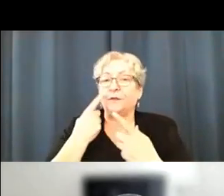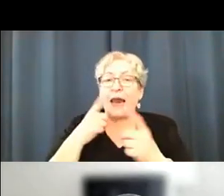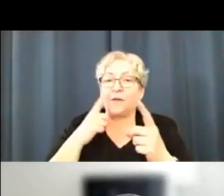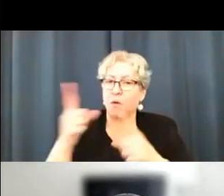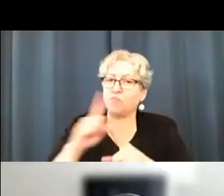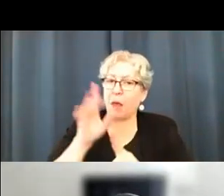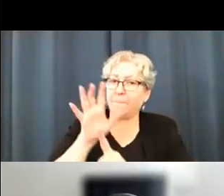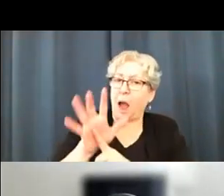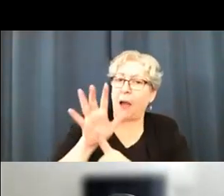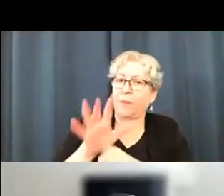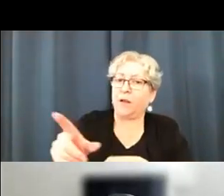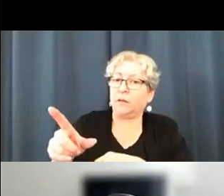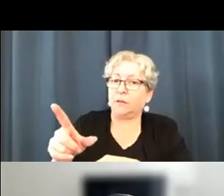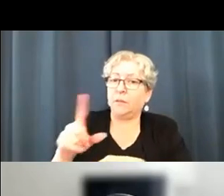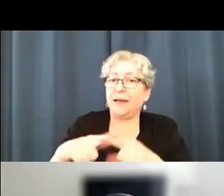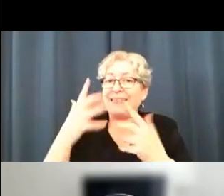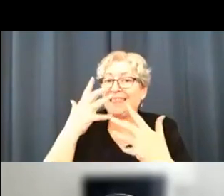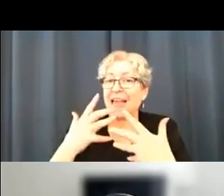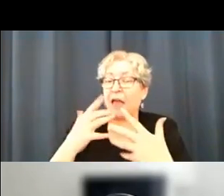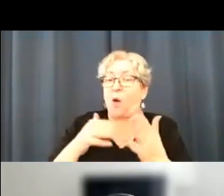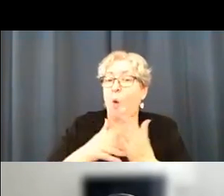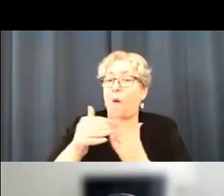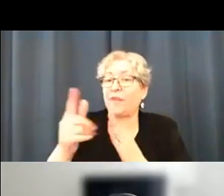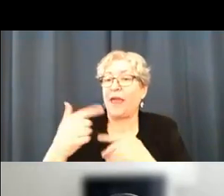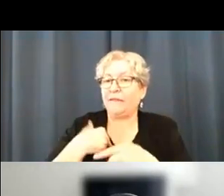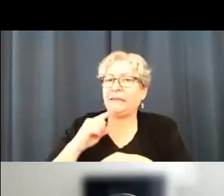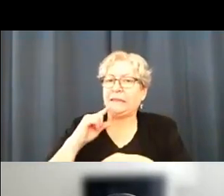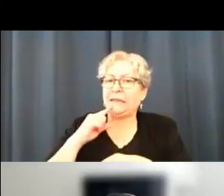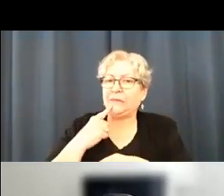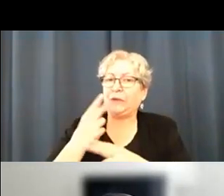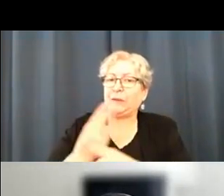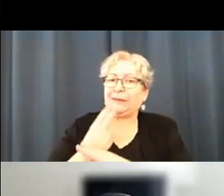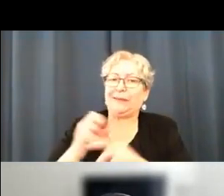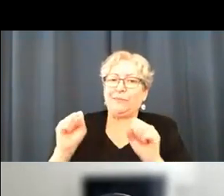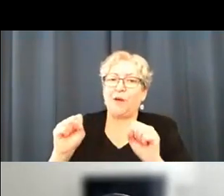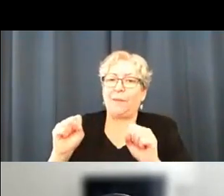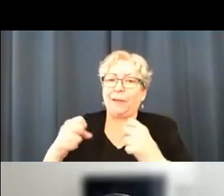And unfortunately, a lot of times they have significant usability problems, because think of all of the different things